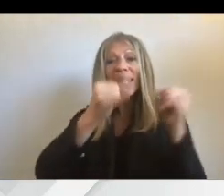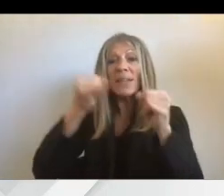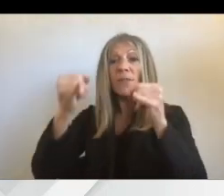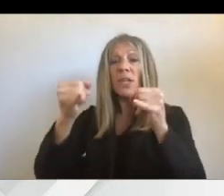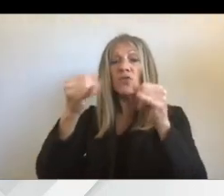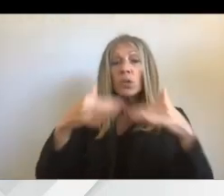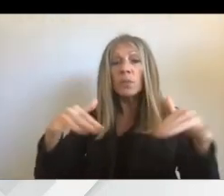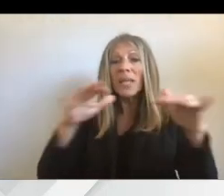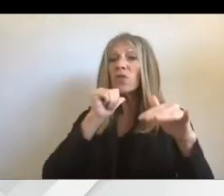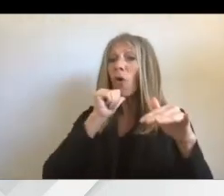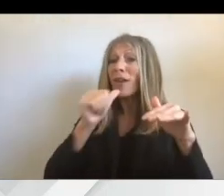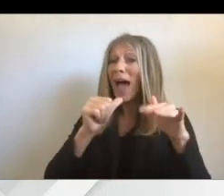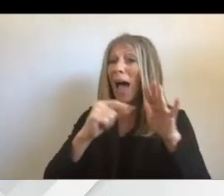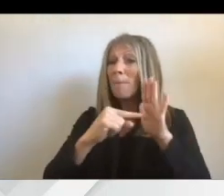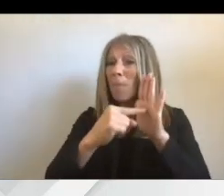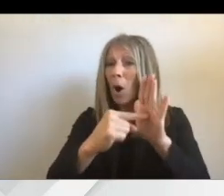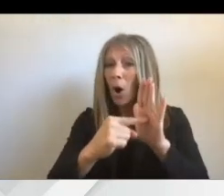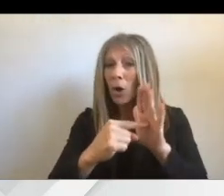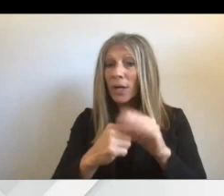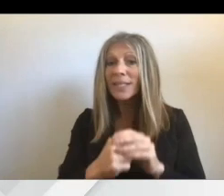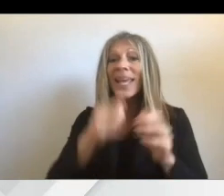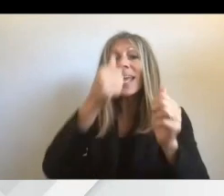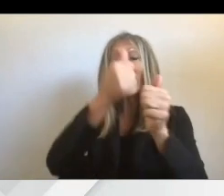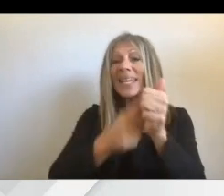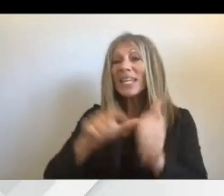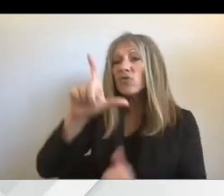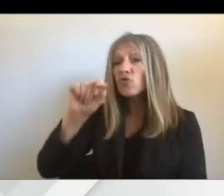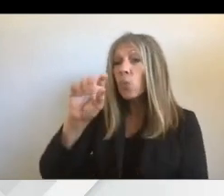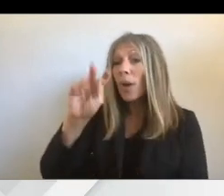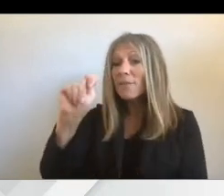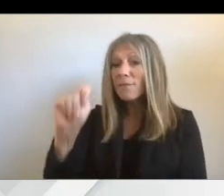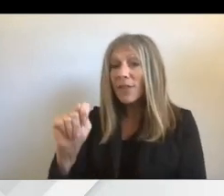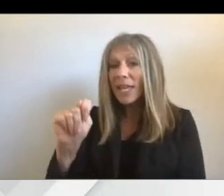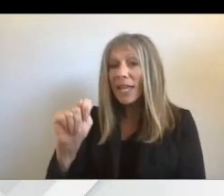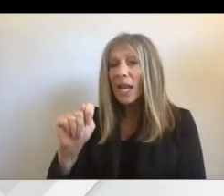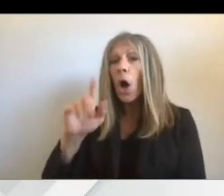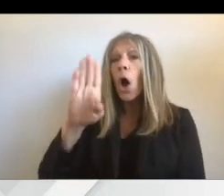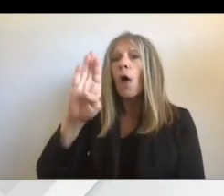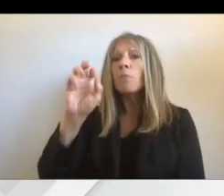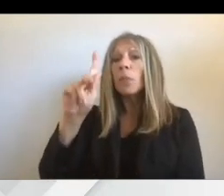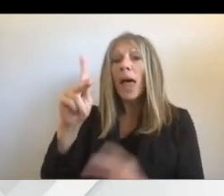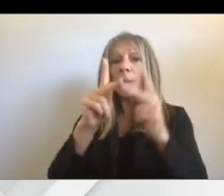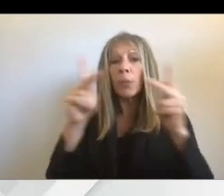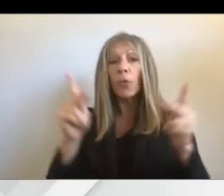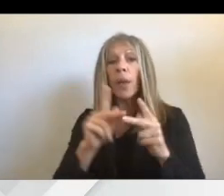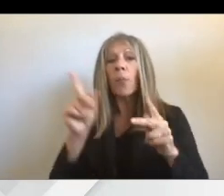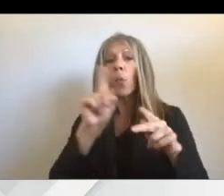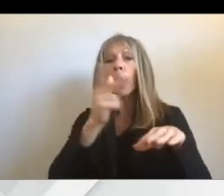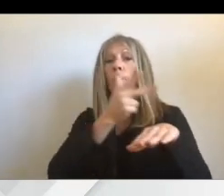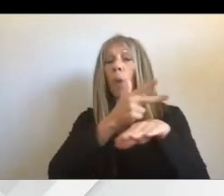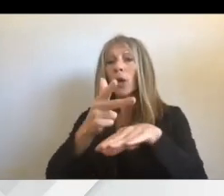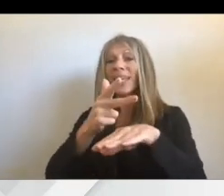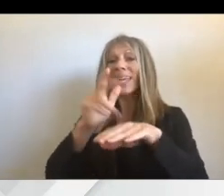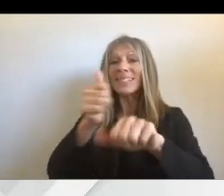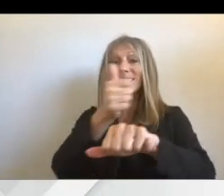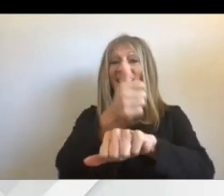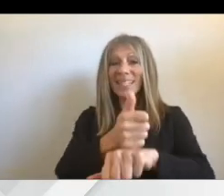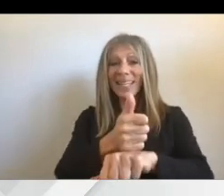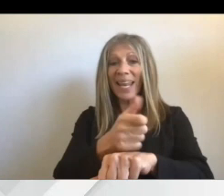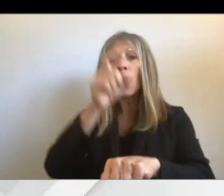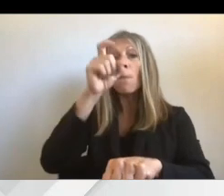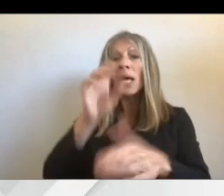each 20 feet of block perimeter where parking is designated must be counted as one parking space.